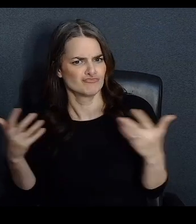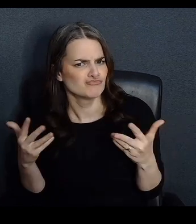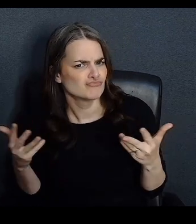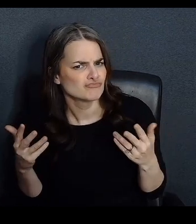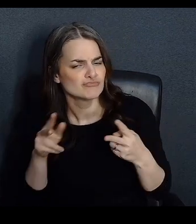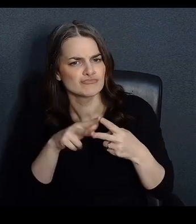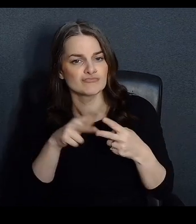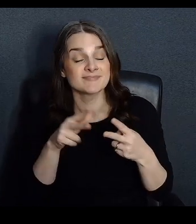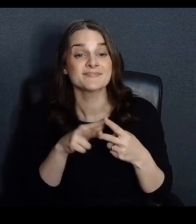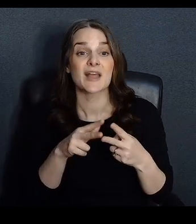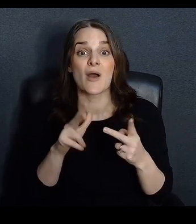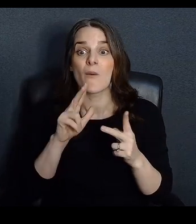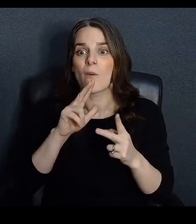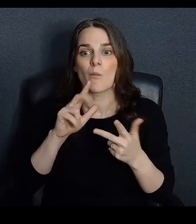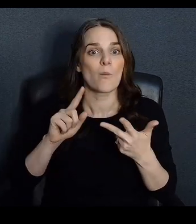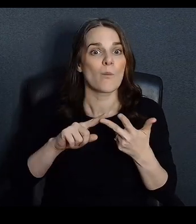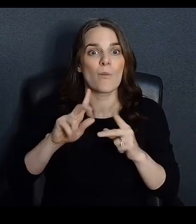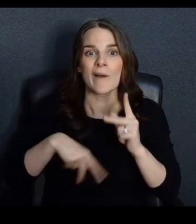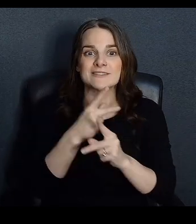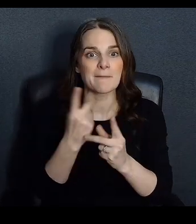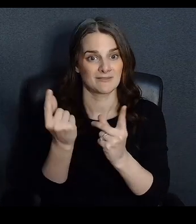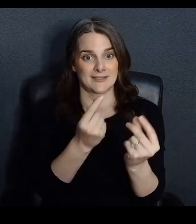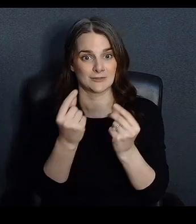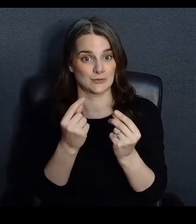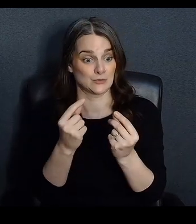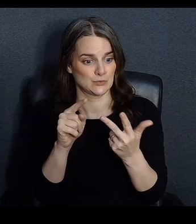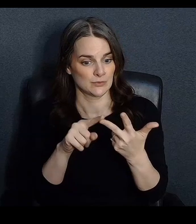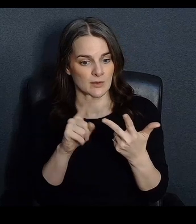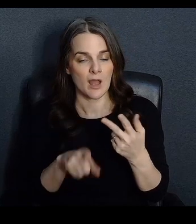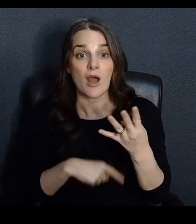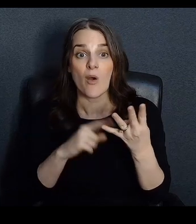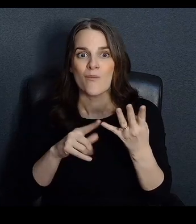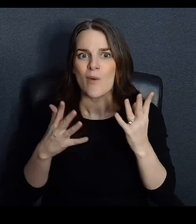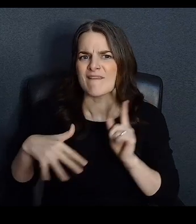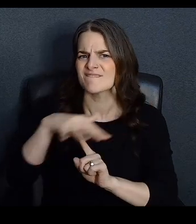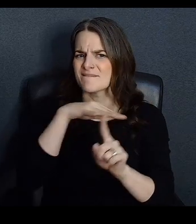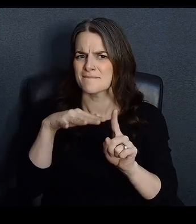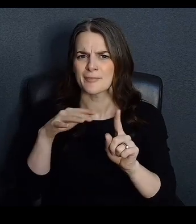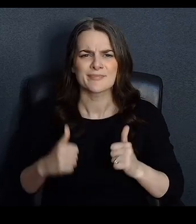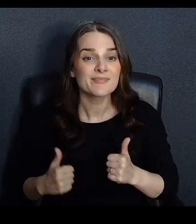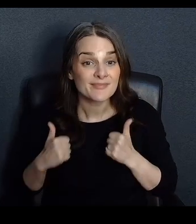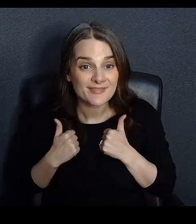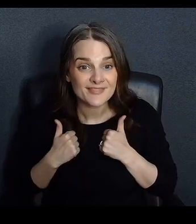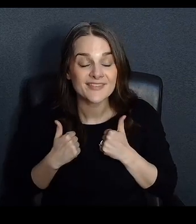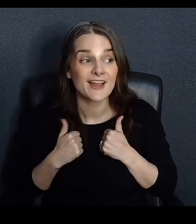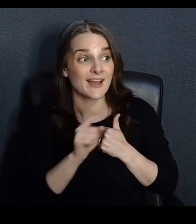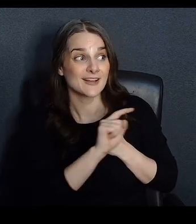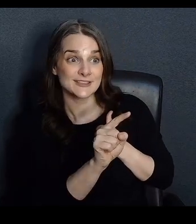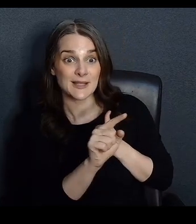to do, and what environments they'll be working and living in. So there are going to be some tools that are really appropriate for using at home,